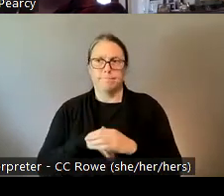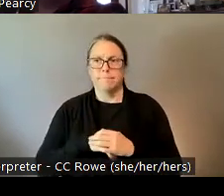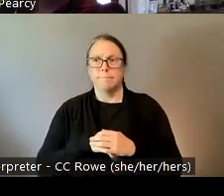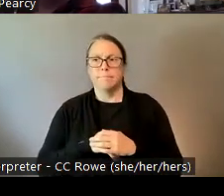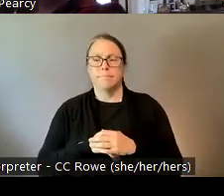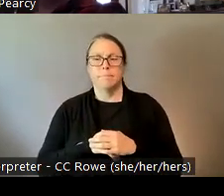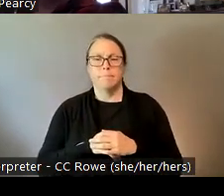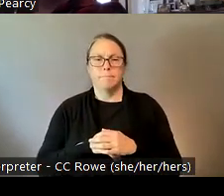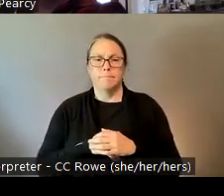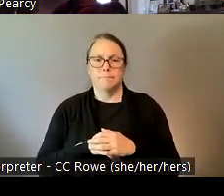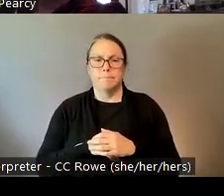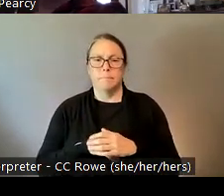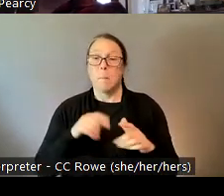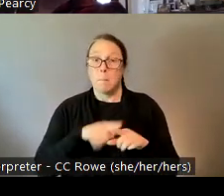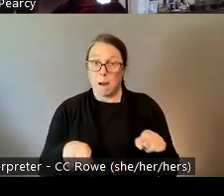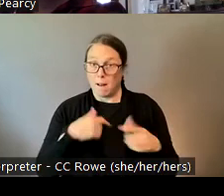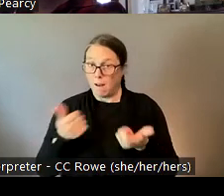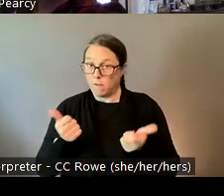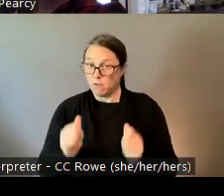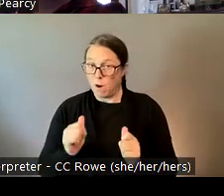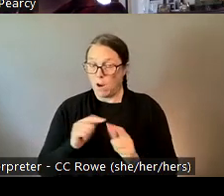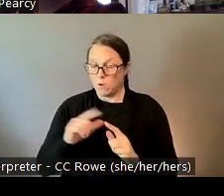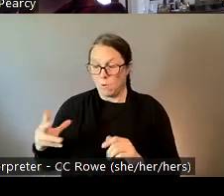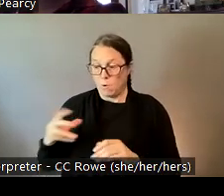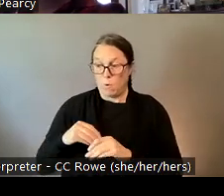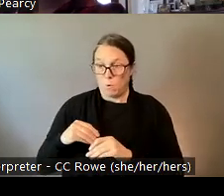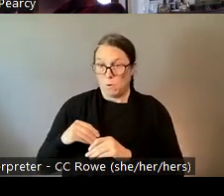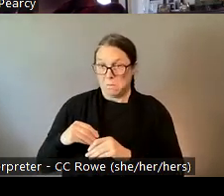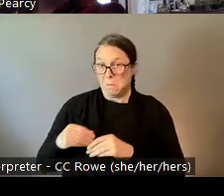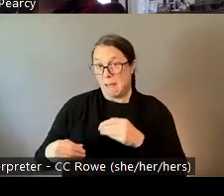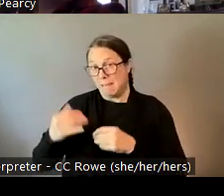some more extensive resources so that people don't leave